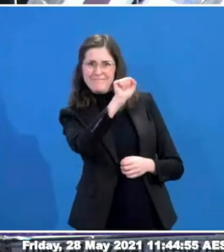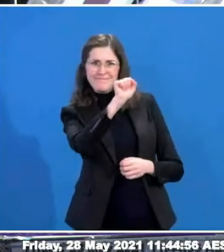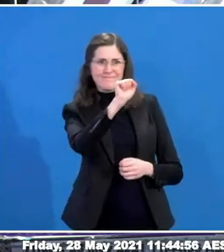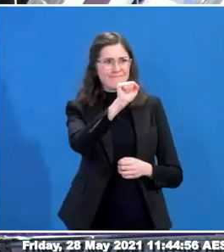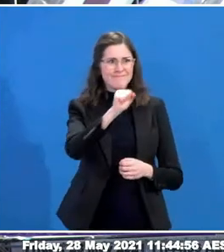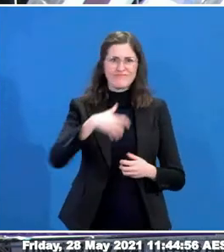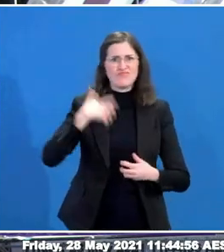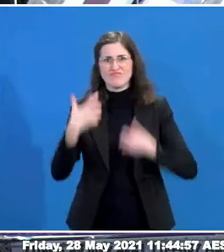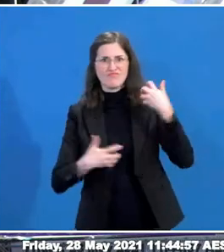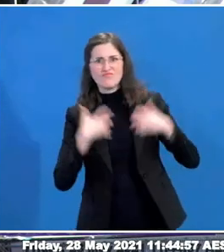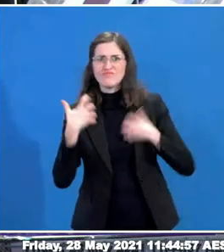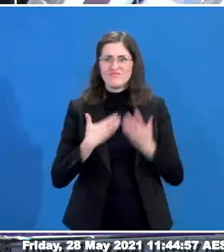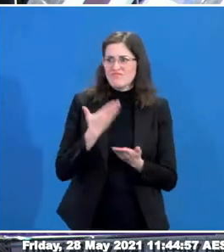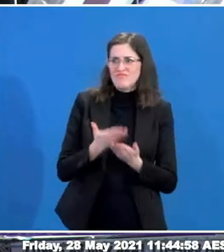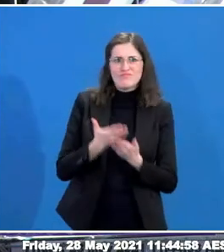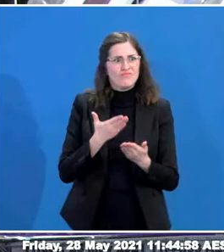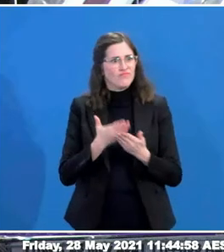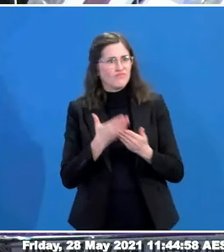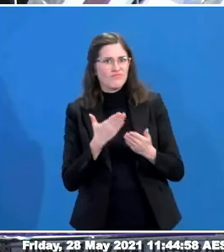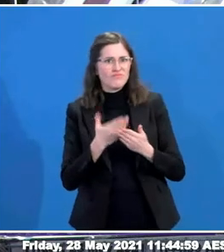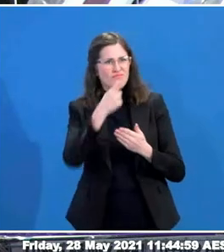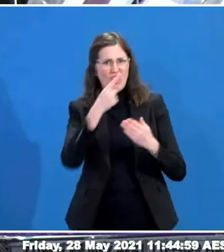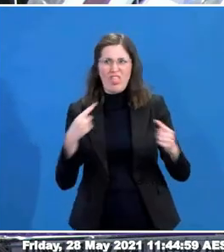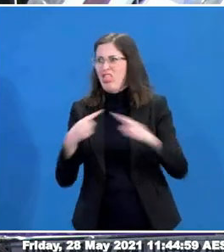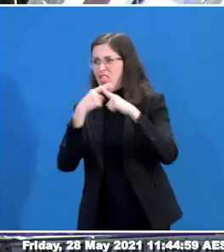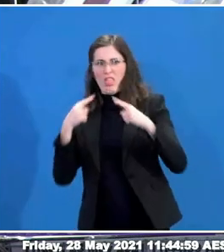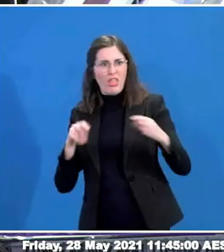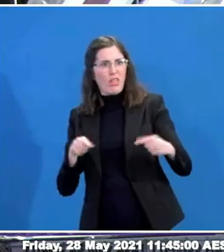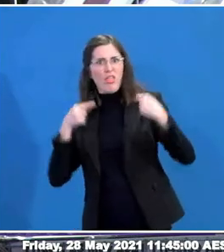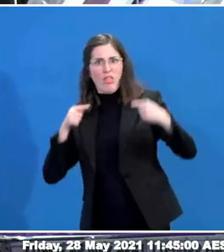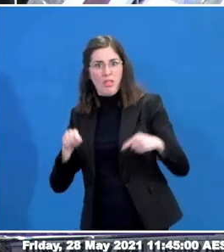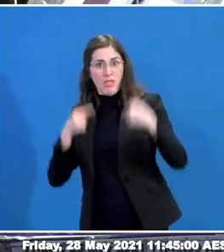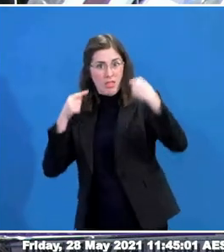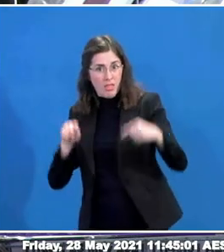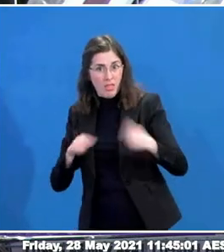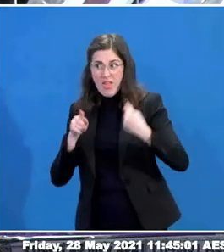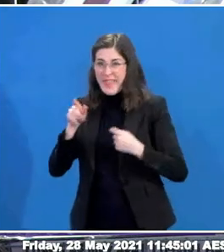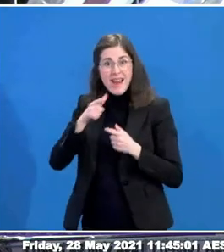conflict, high maintenance, vexatious or querulent, are all terms that should be